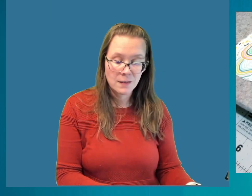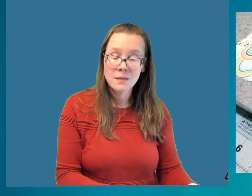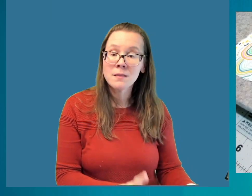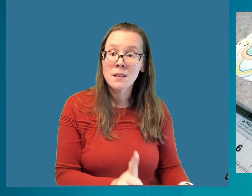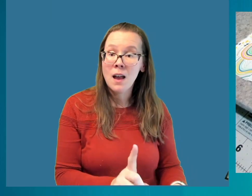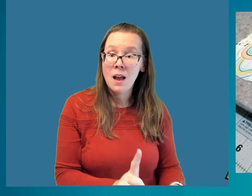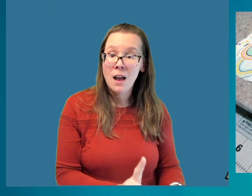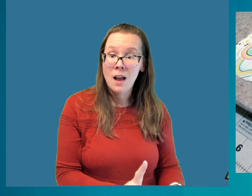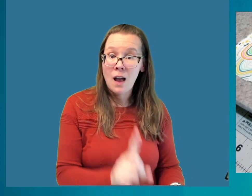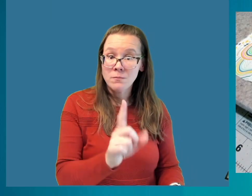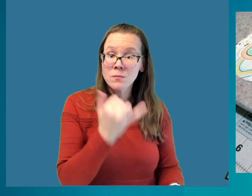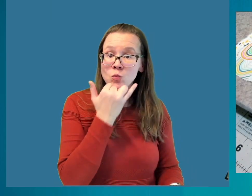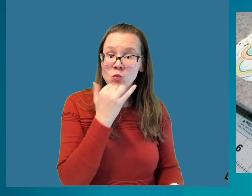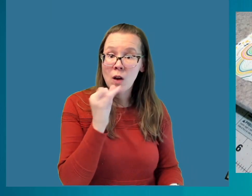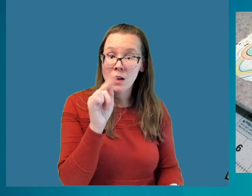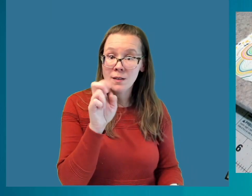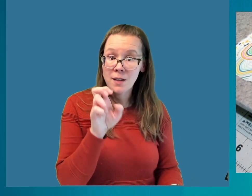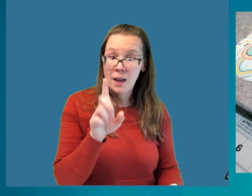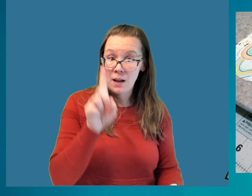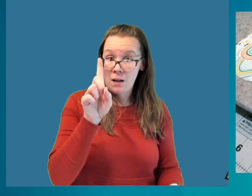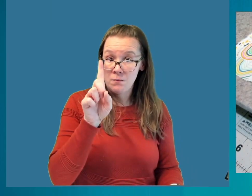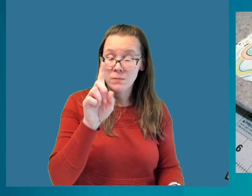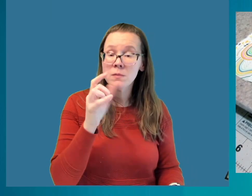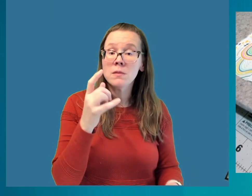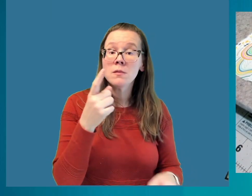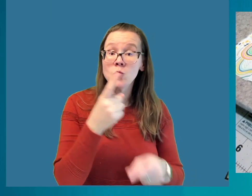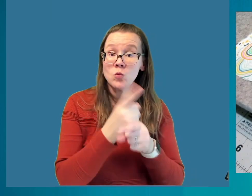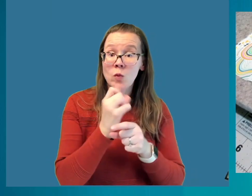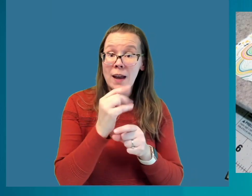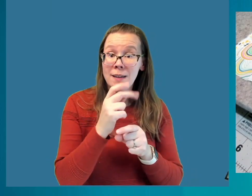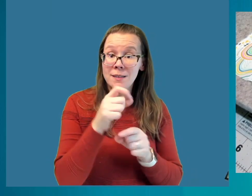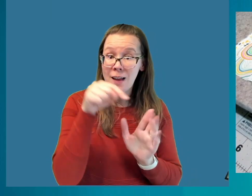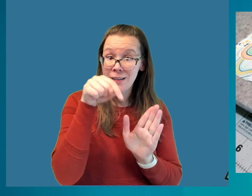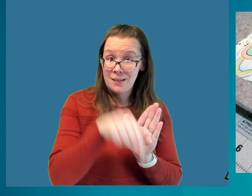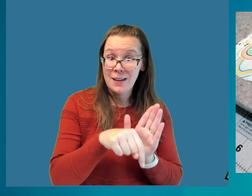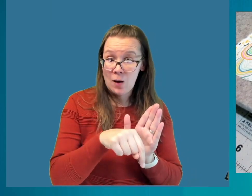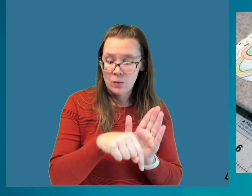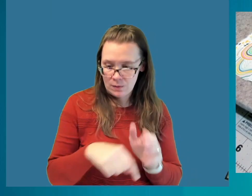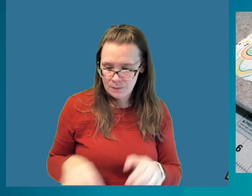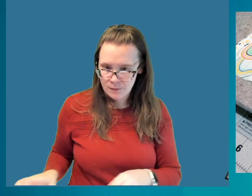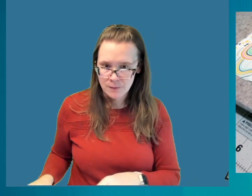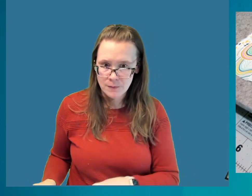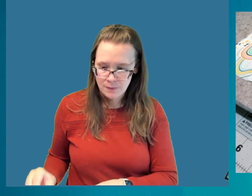And then I'm going to use this teal fabric. And you want to put the right side down so